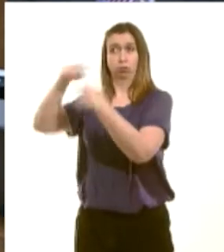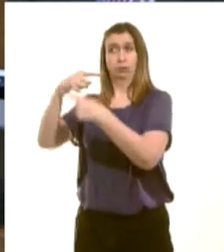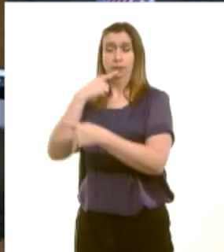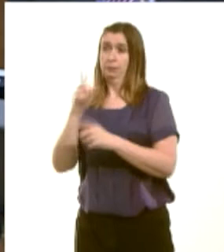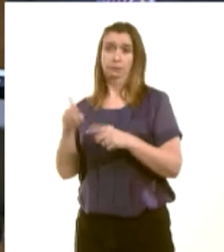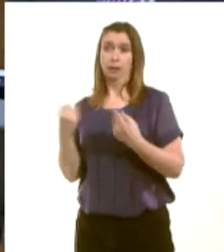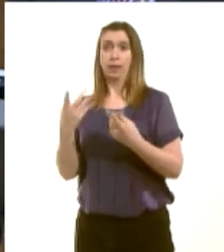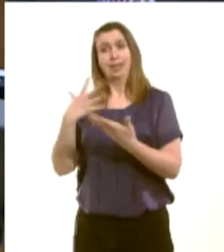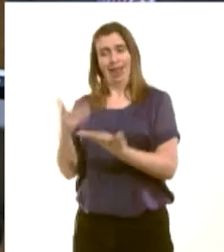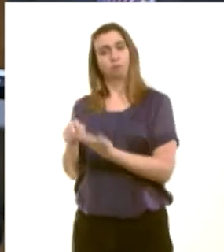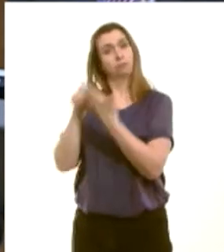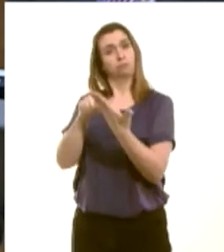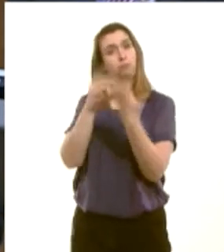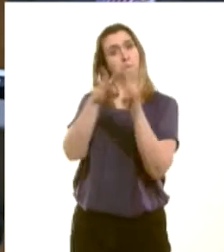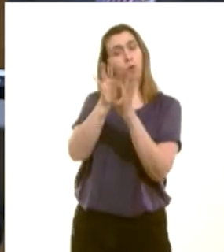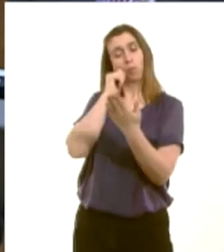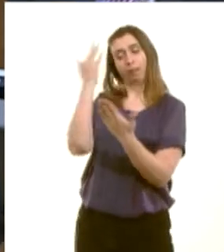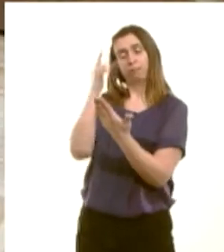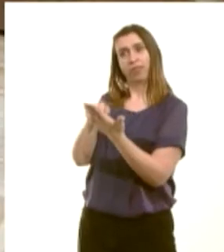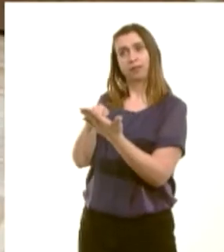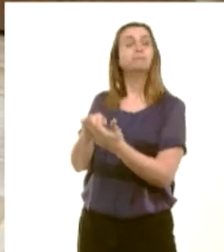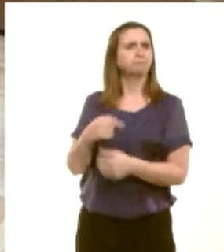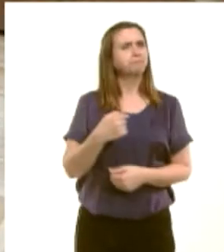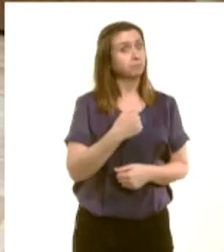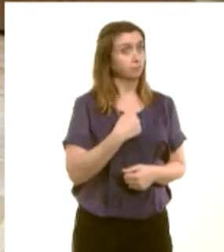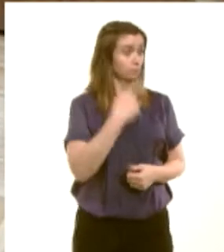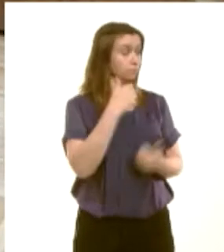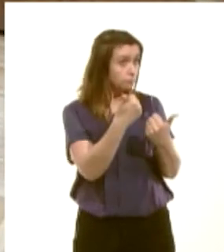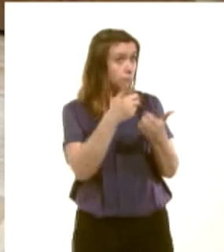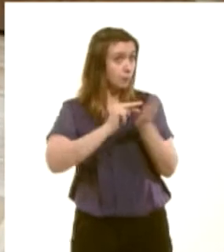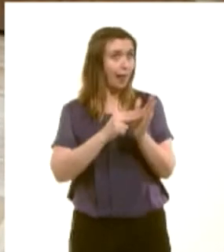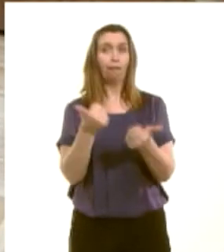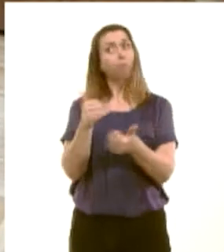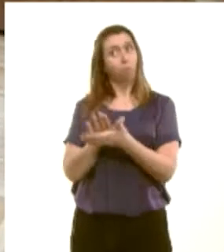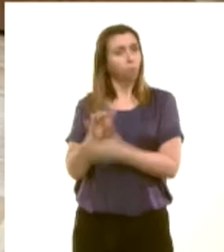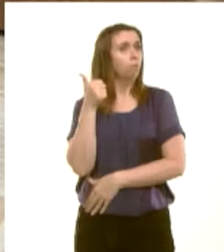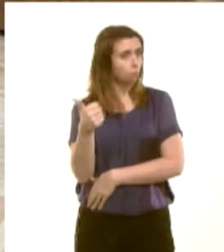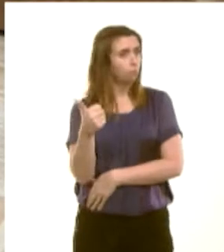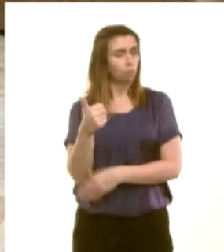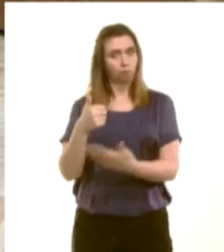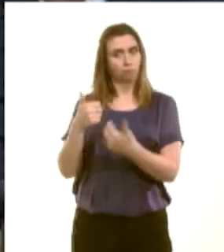board to consider. Andrew R.T. Davies: As Iíve said, we welcome that alternative plan, and I hope there will be genuine consideration of that plan. But